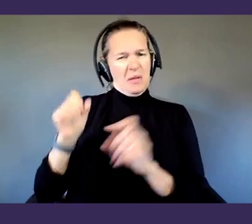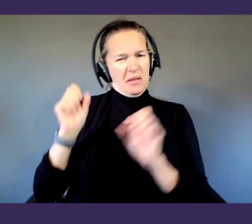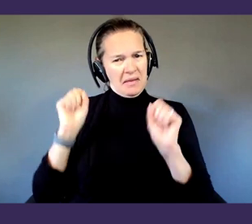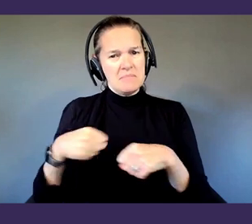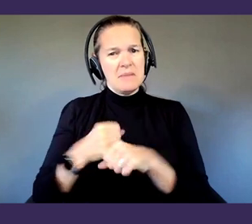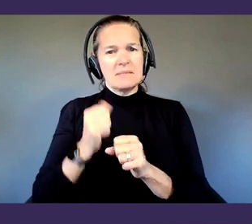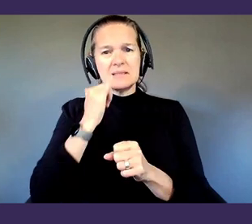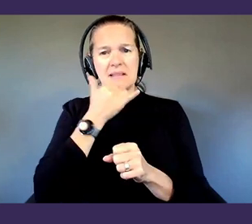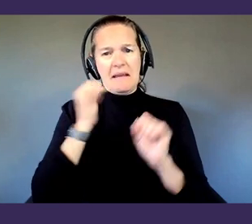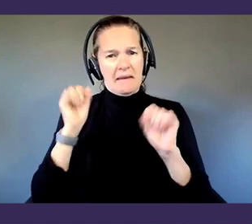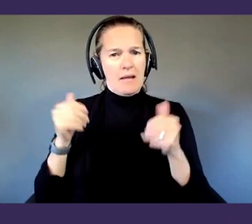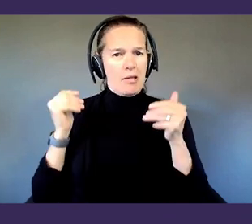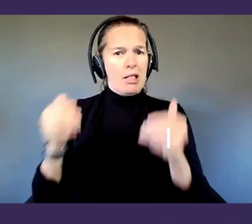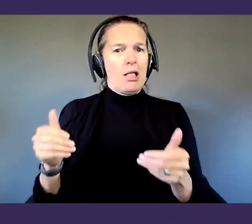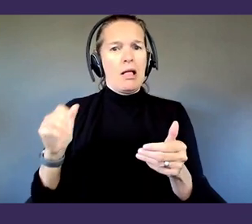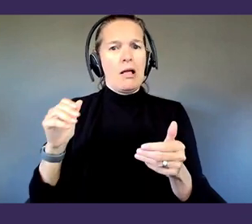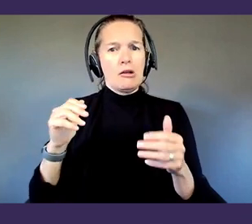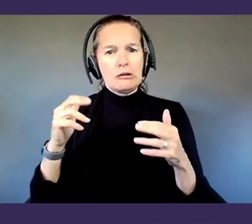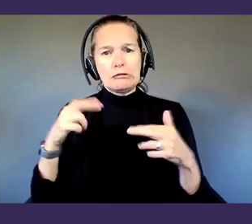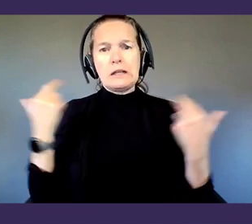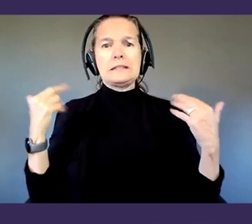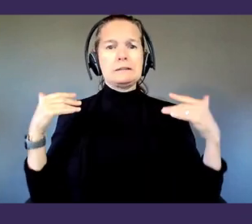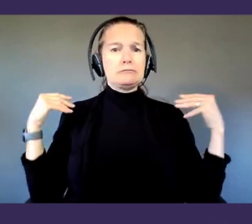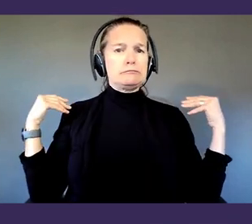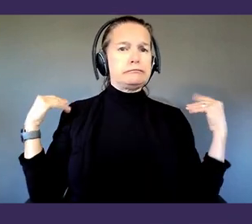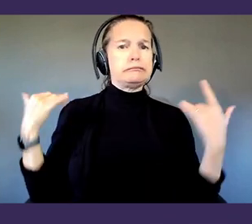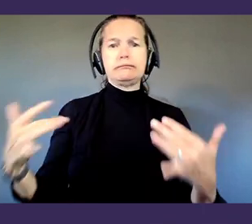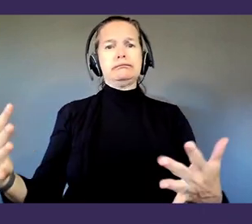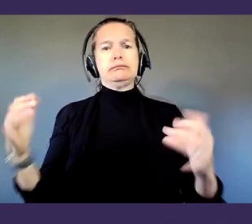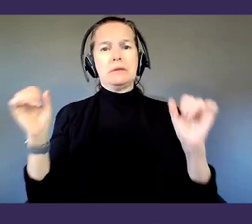It allows them the freedom, it preserves their ability